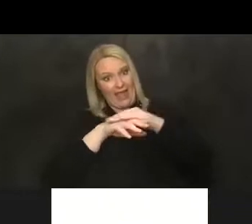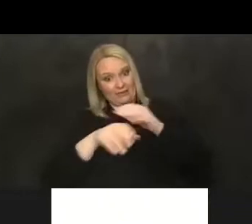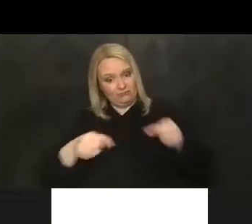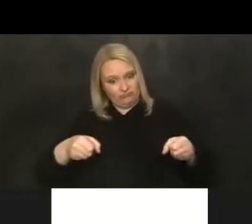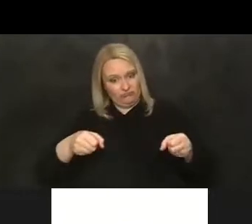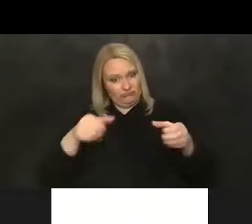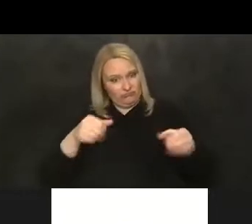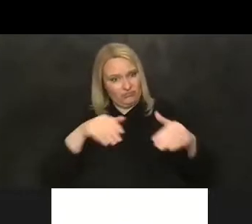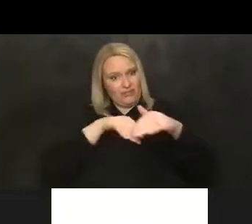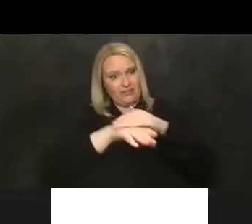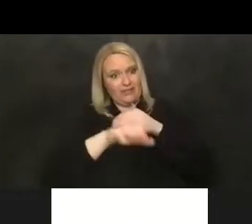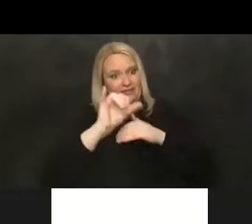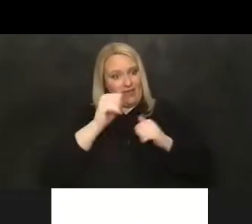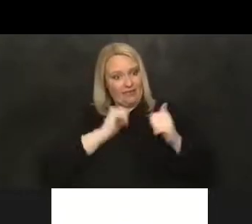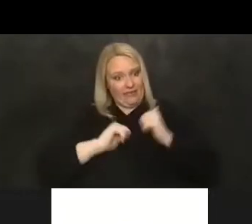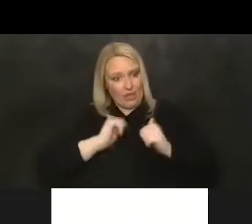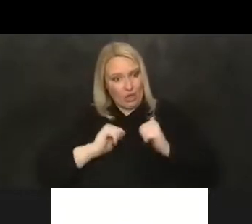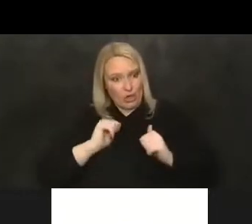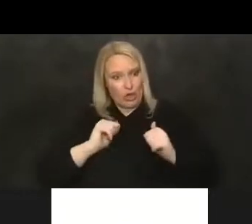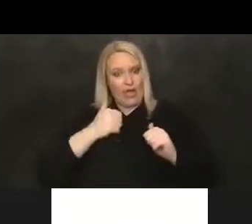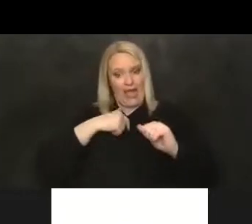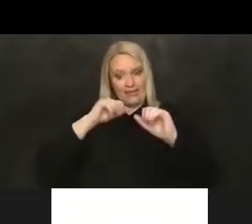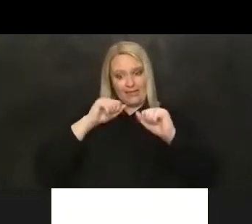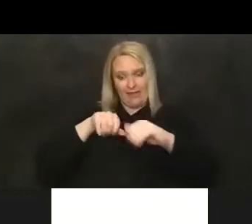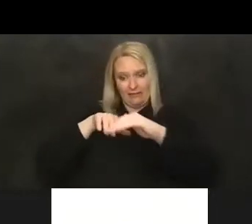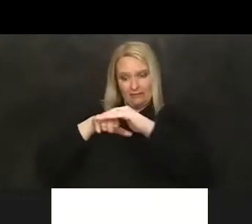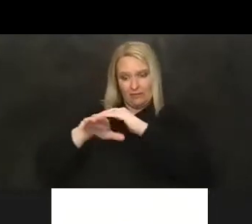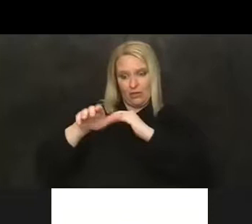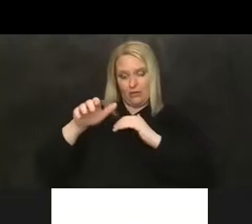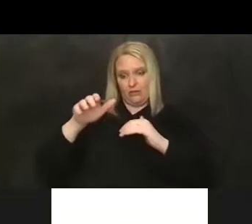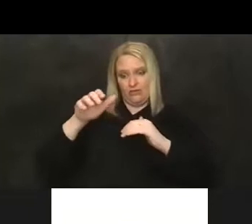theater, am I going to be able to get into the performance space of that theater? There was a,